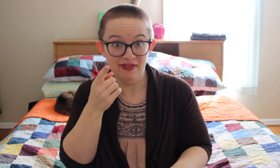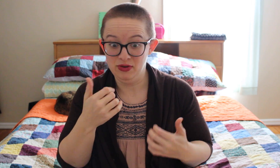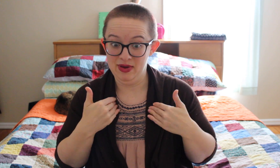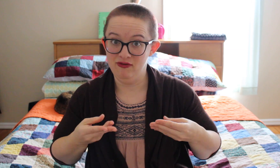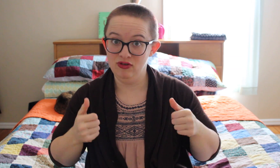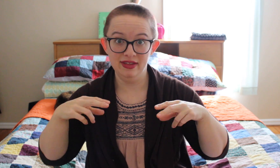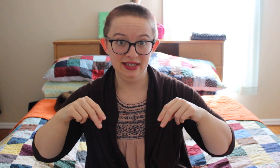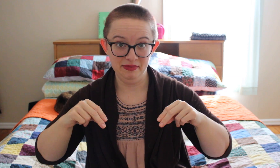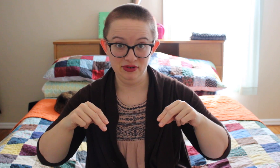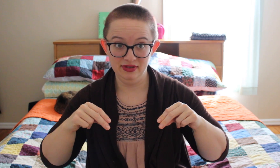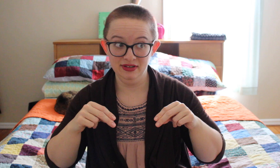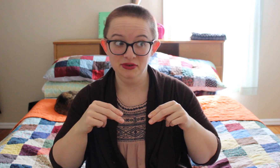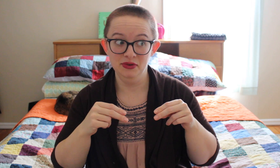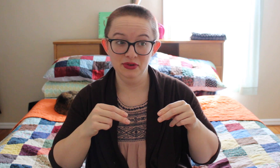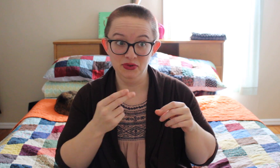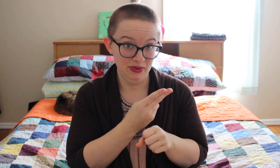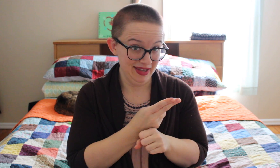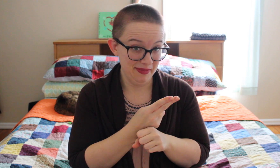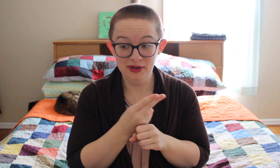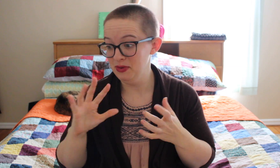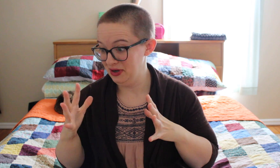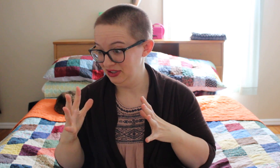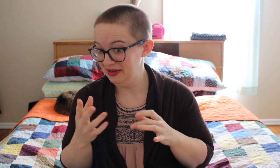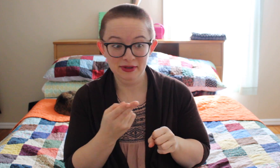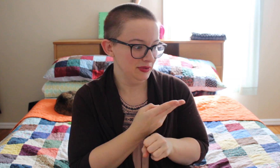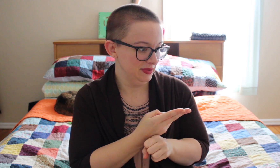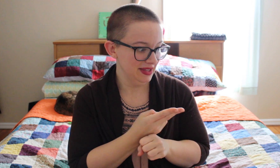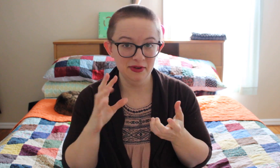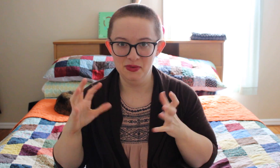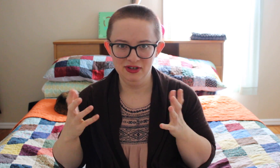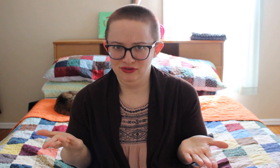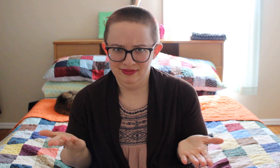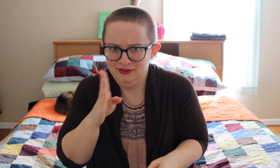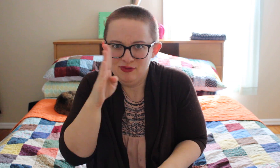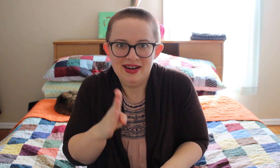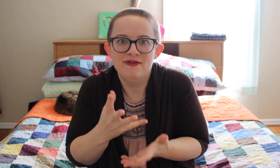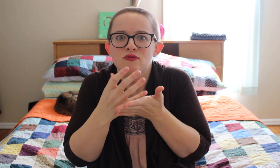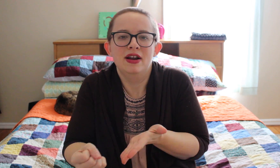If you have cloth diapers, you just use them and wash them use them and wash them. That's it